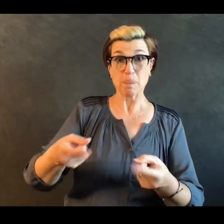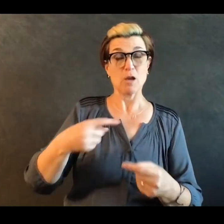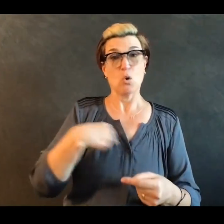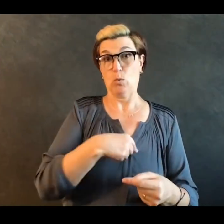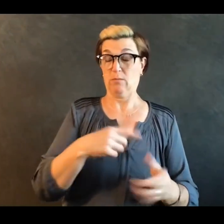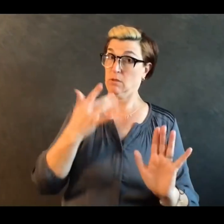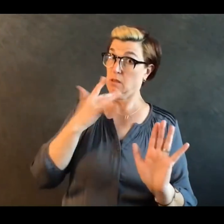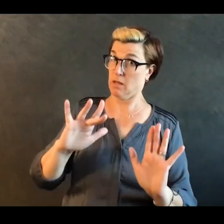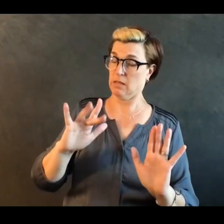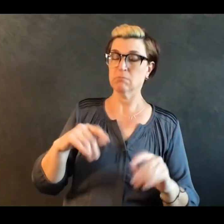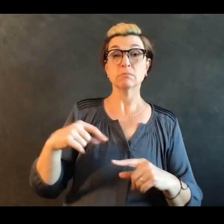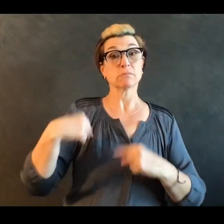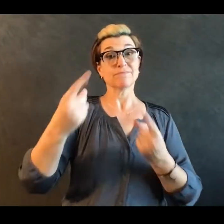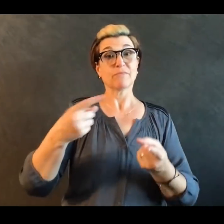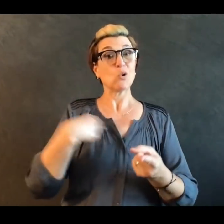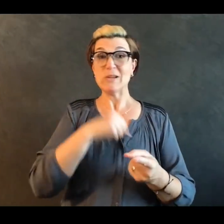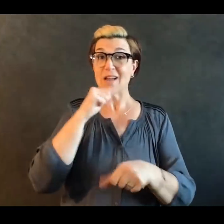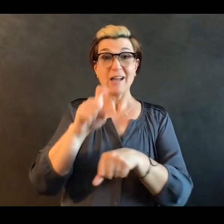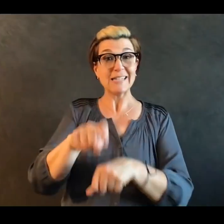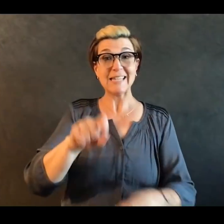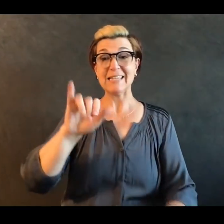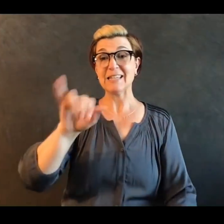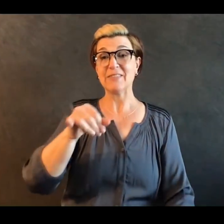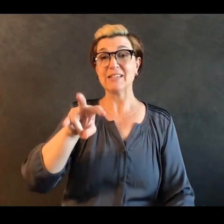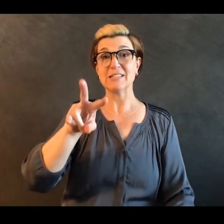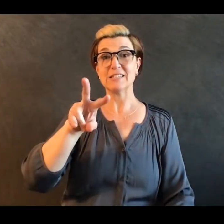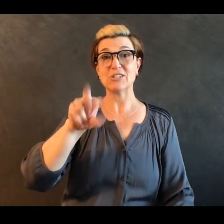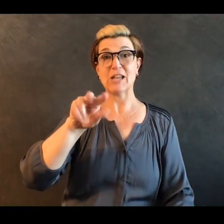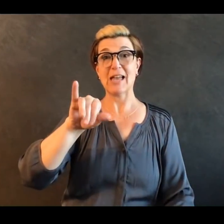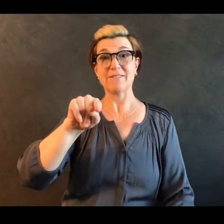demand on the Javits Center and on the Comfort in New York City at the